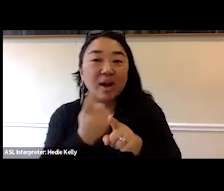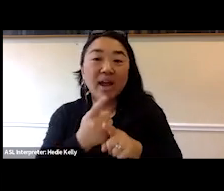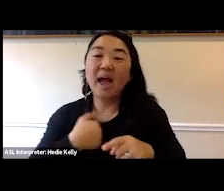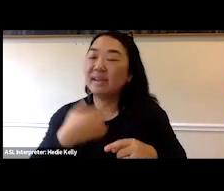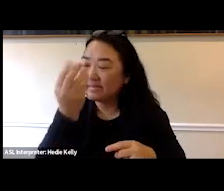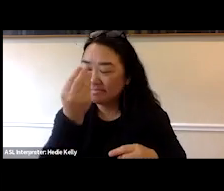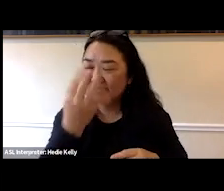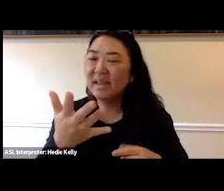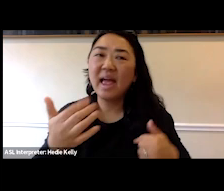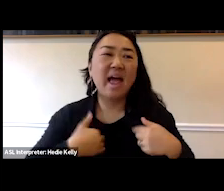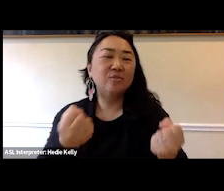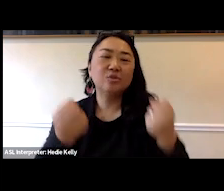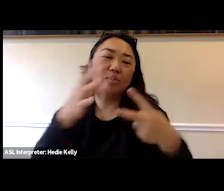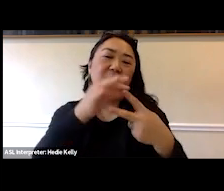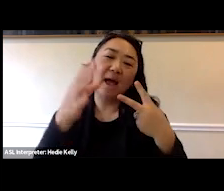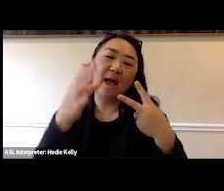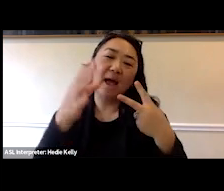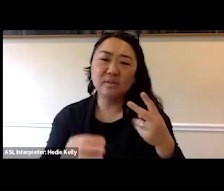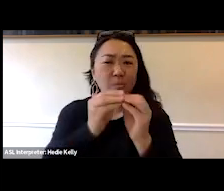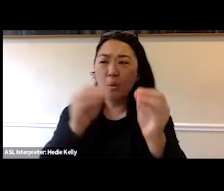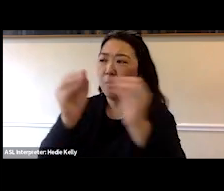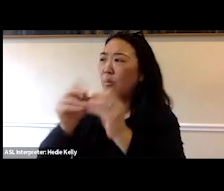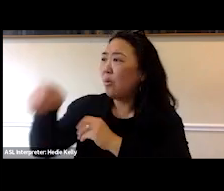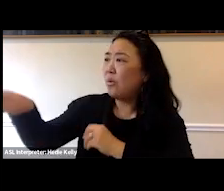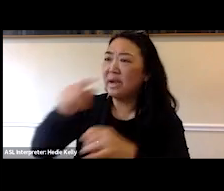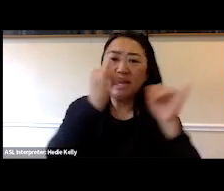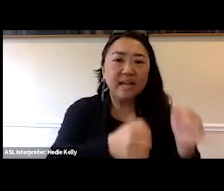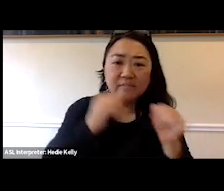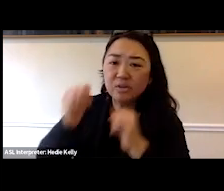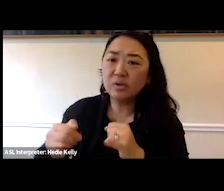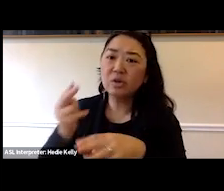and more and more individuals who have use constraints due to an invisible or visible